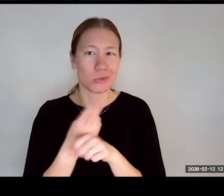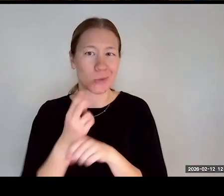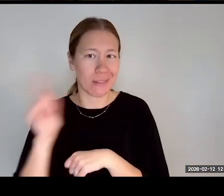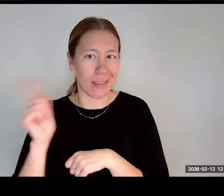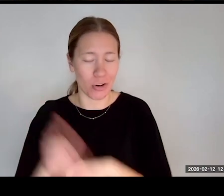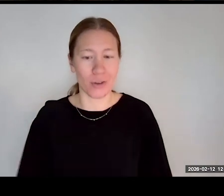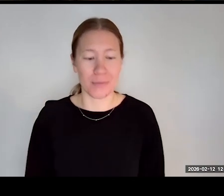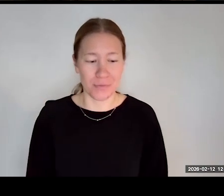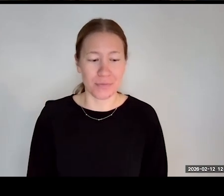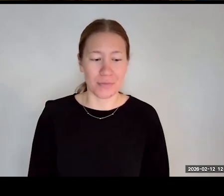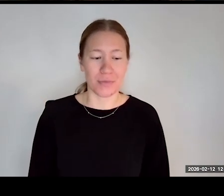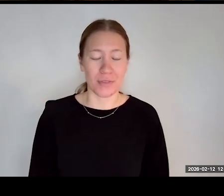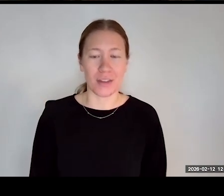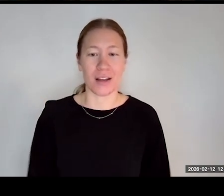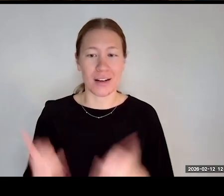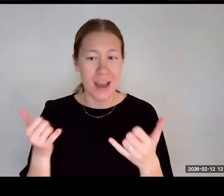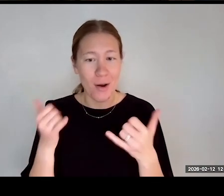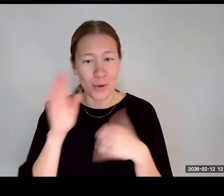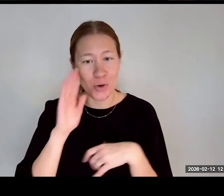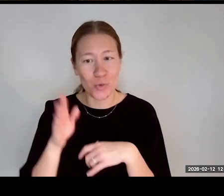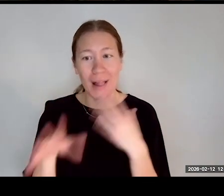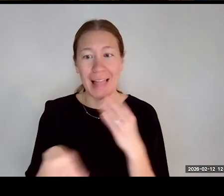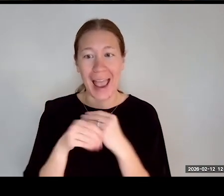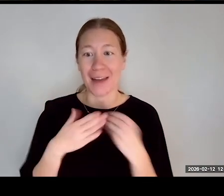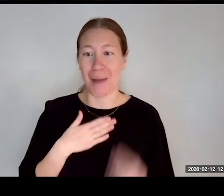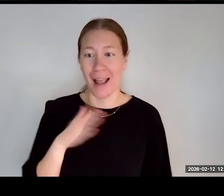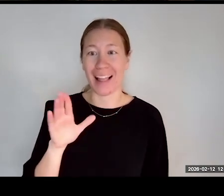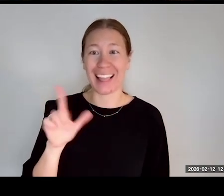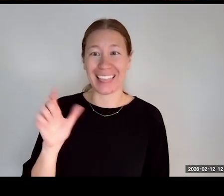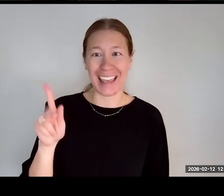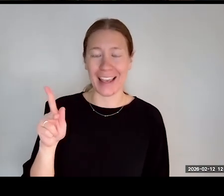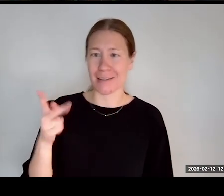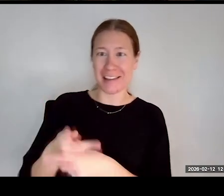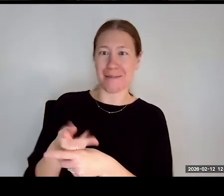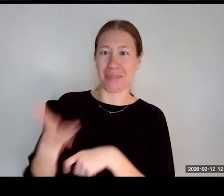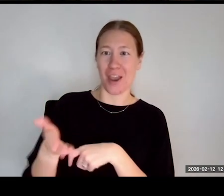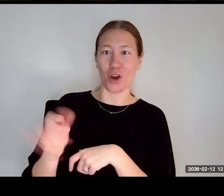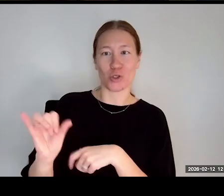And what it will do is it will leave my link in place so that it is still functional and still visible.